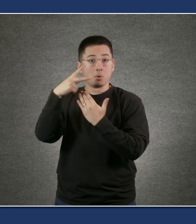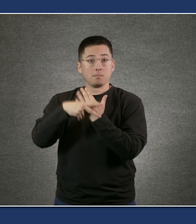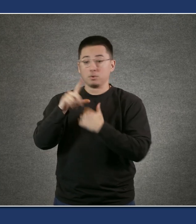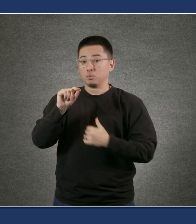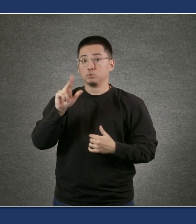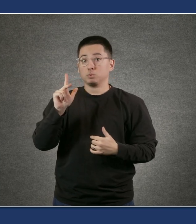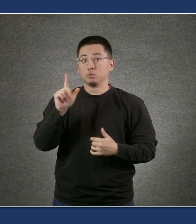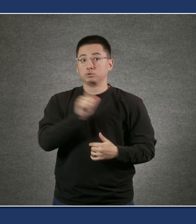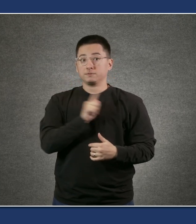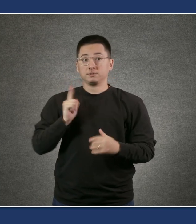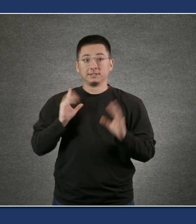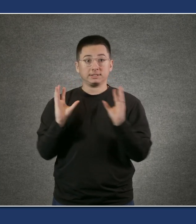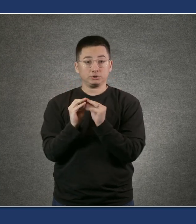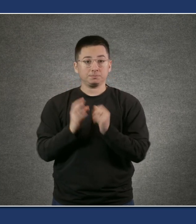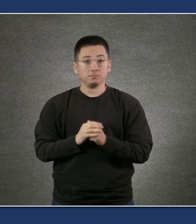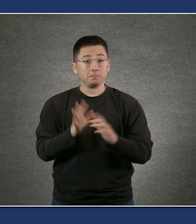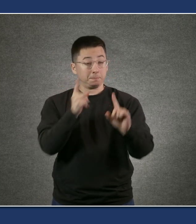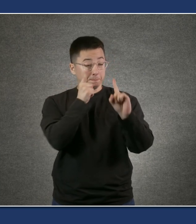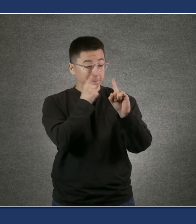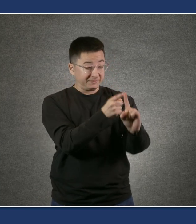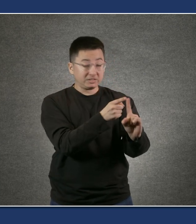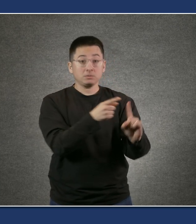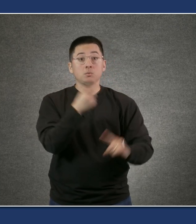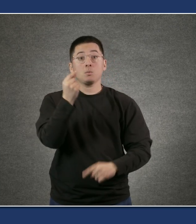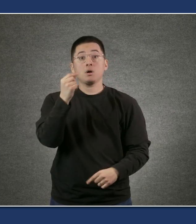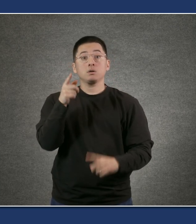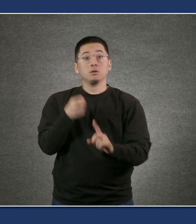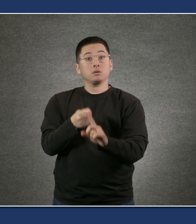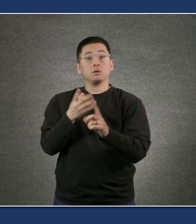the bill passed into law that session, which brought about these changes,